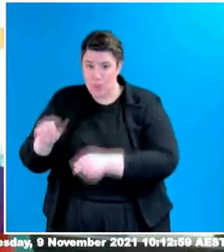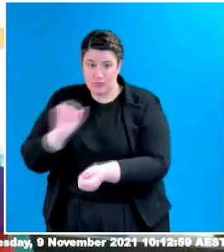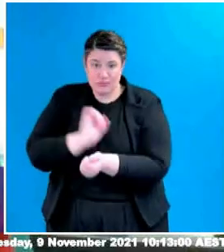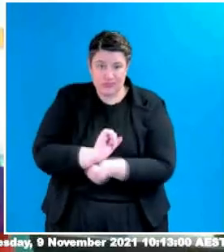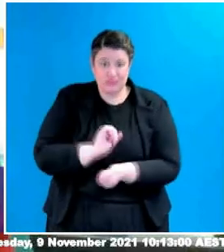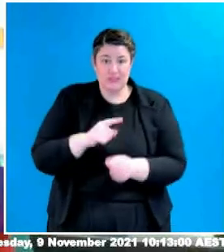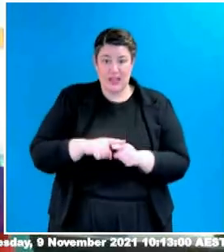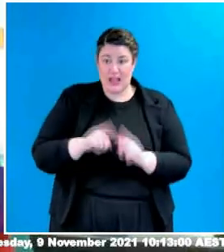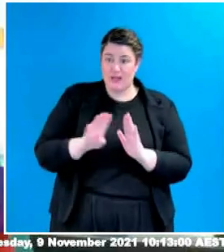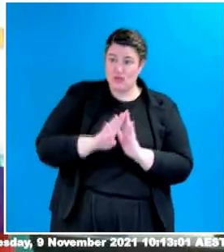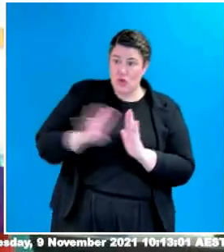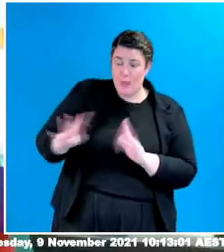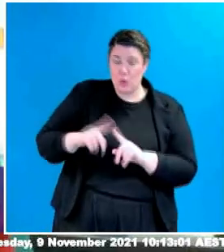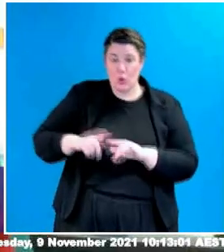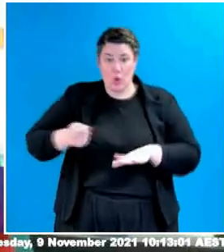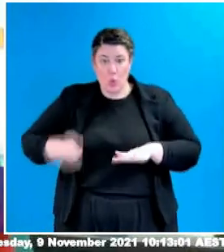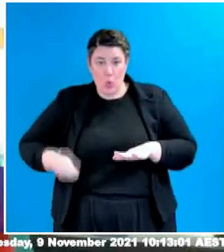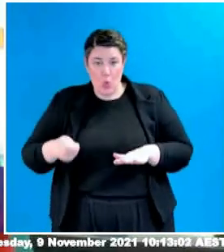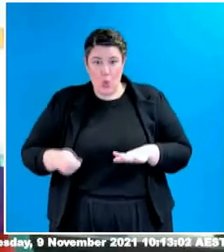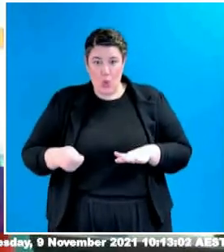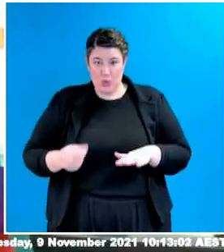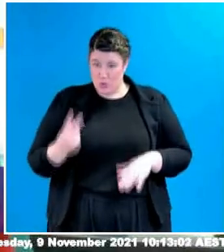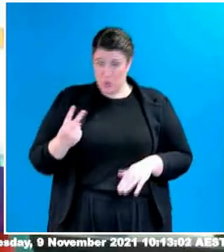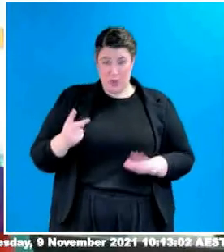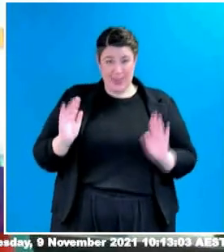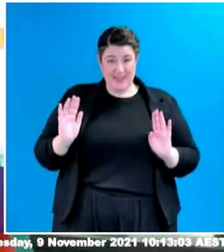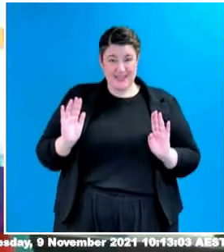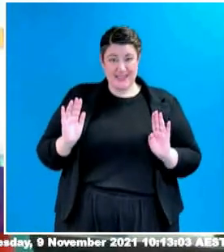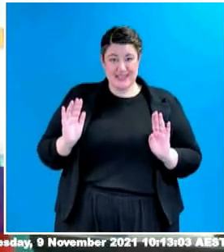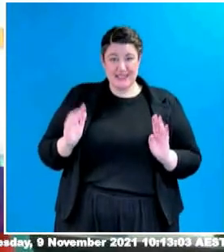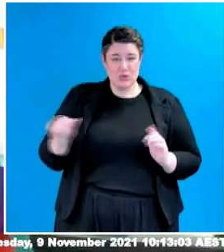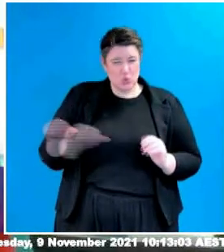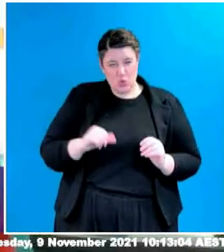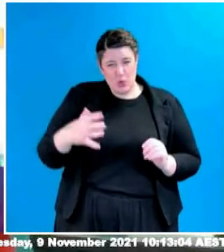courts and tribunals, and looking at draft Cabinet submissions and making